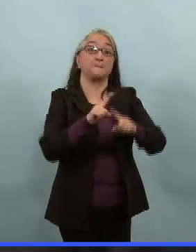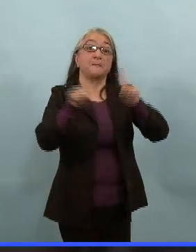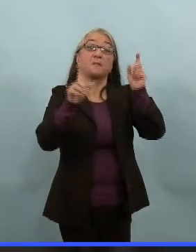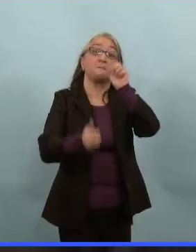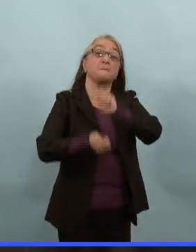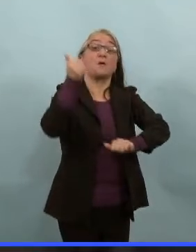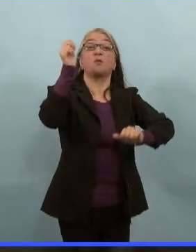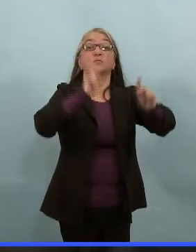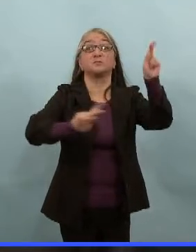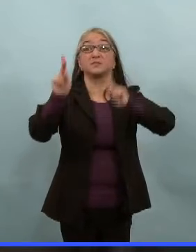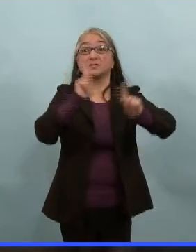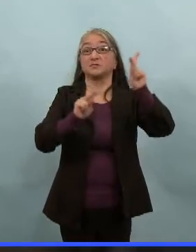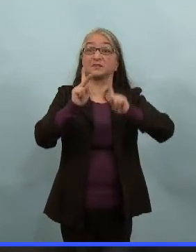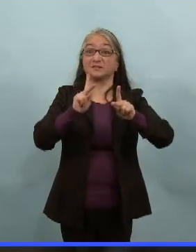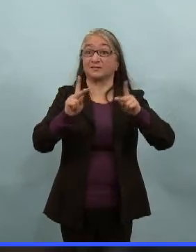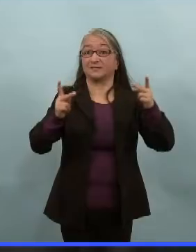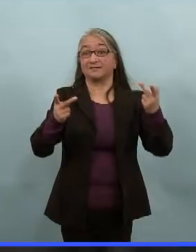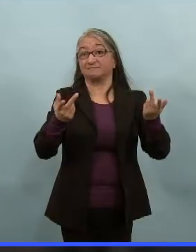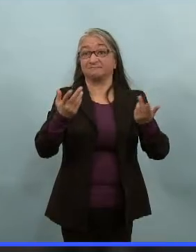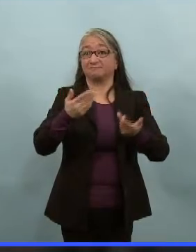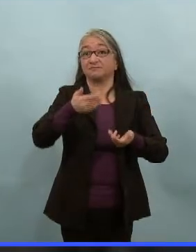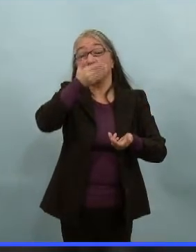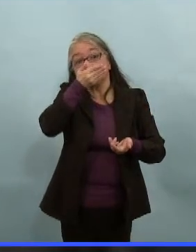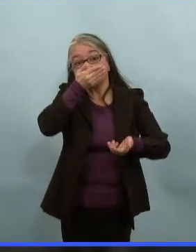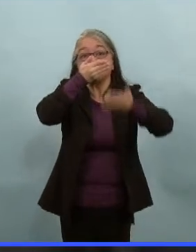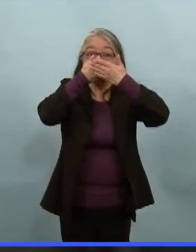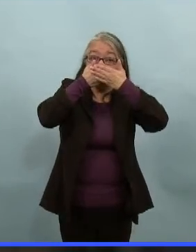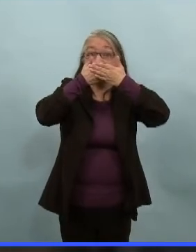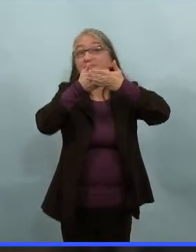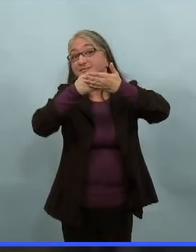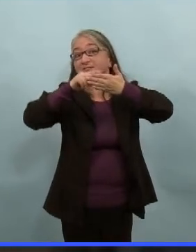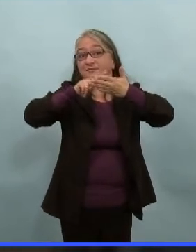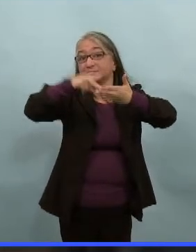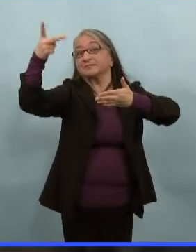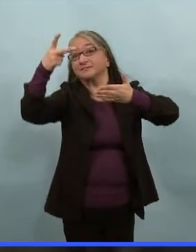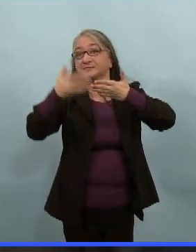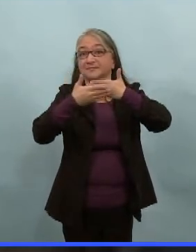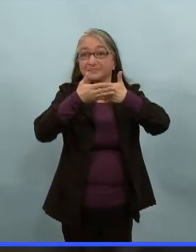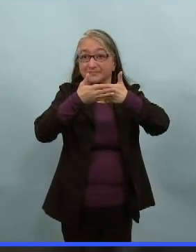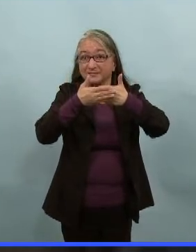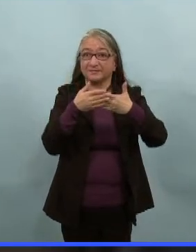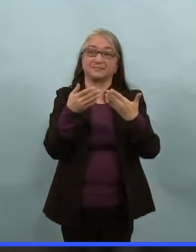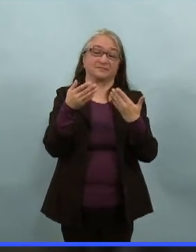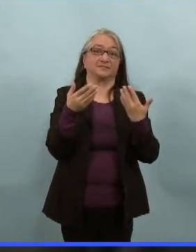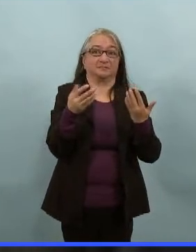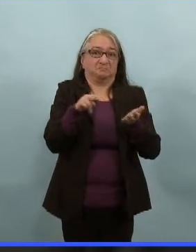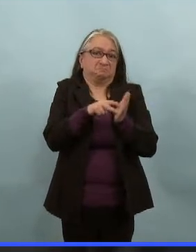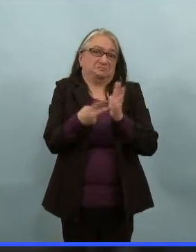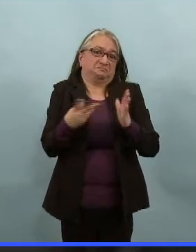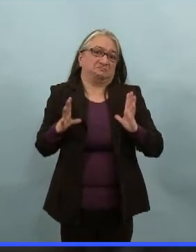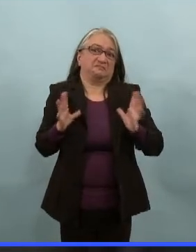mask with the filter that fits well it would be good to use as well i know there's a lot of talk